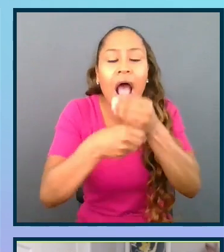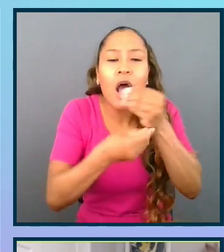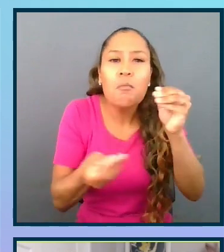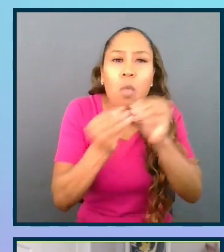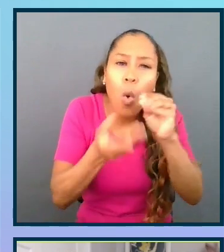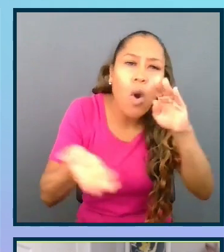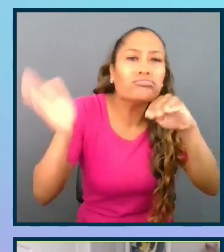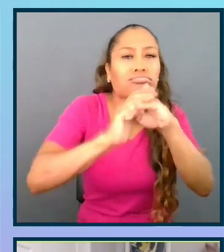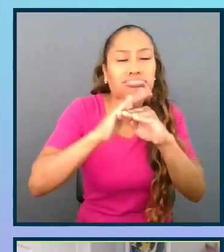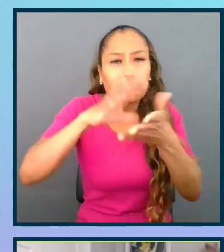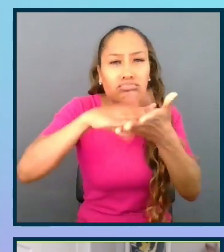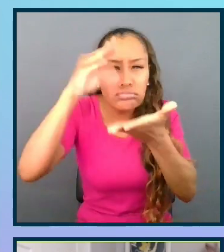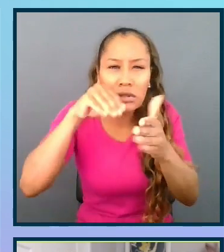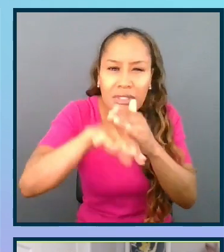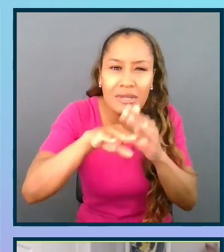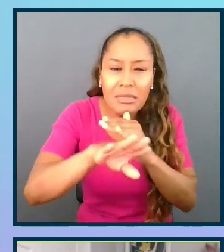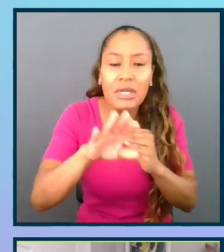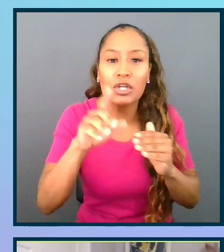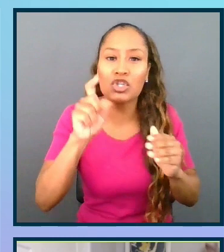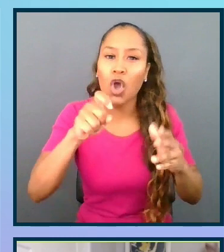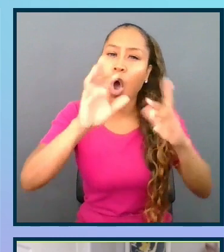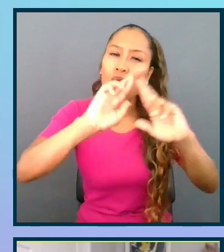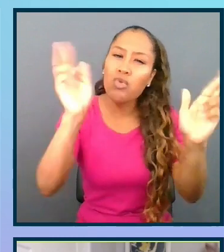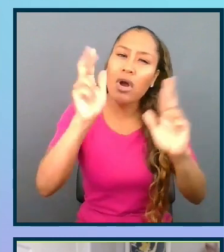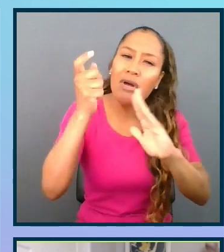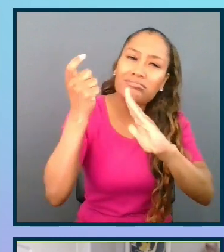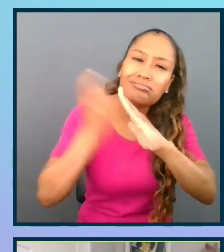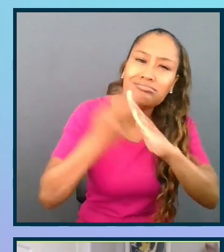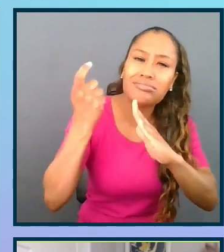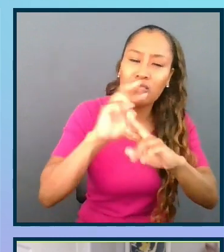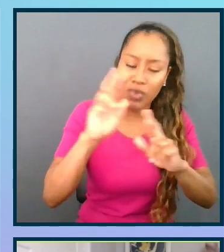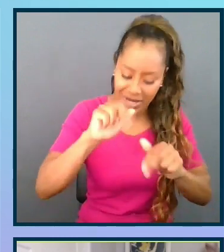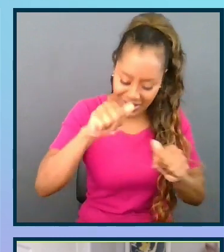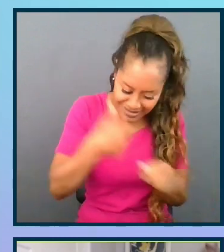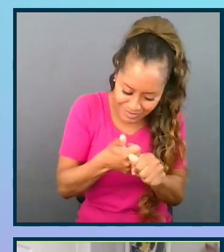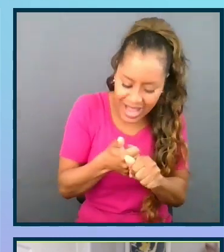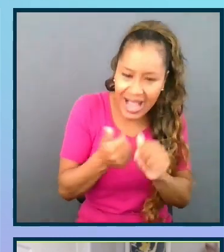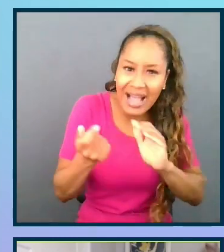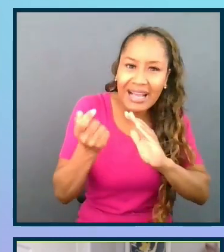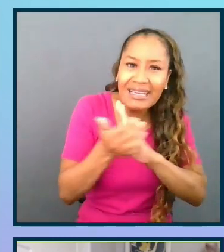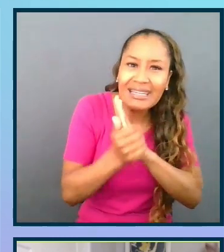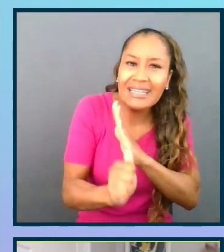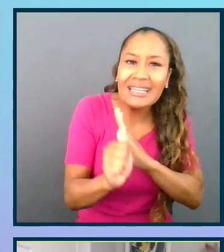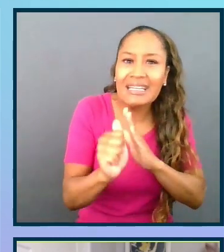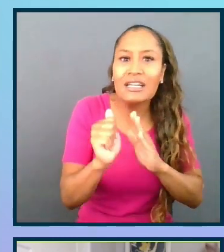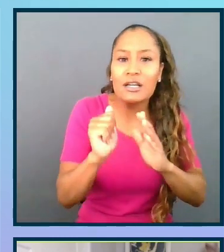And we should, by default, have a set of baseline skills to make sure that we can make an experience